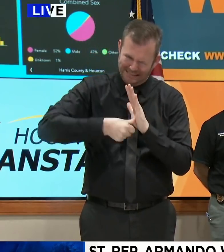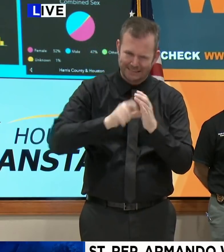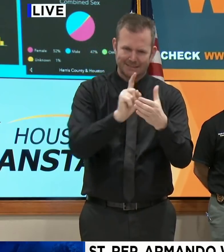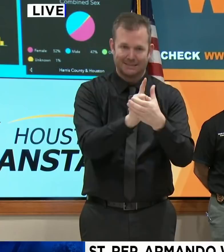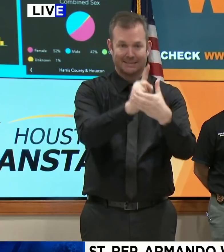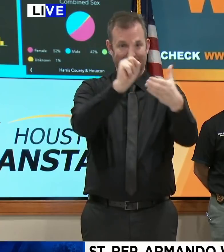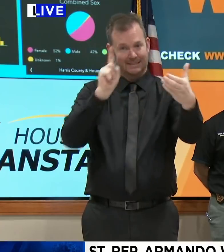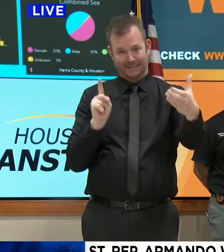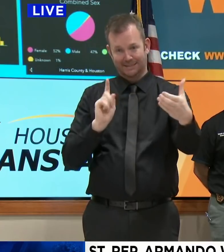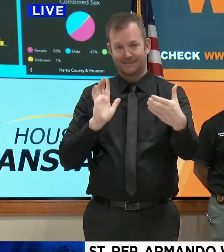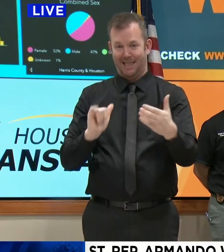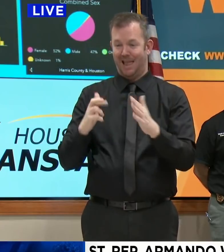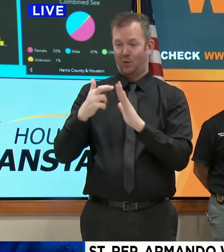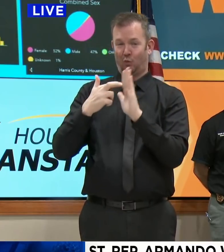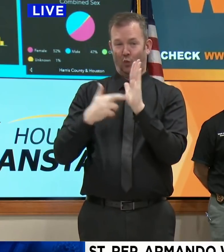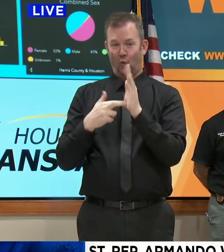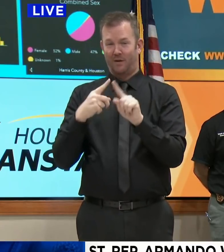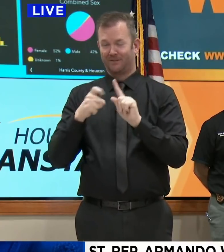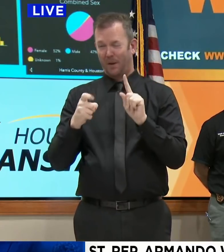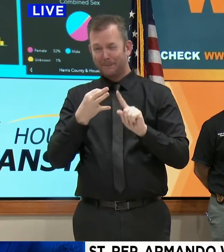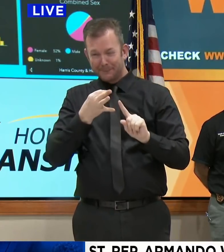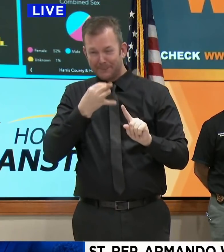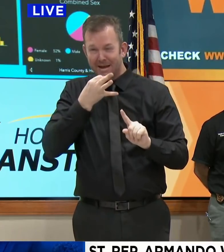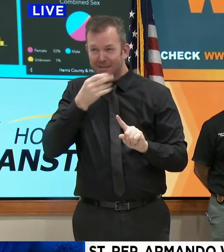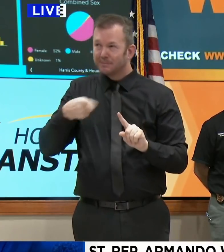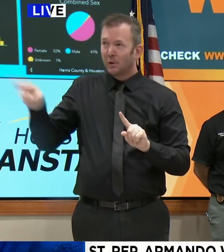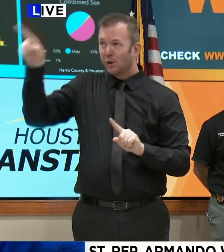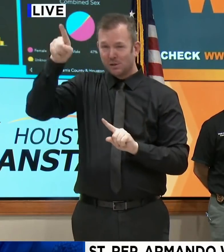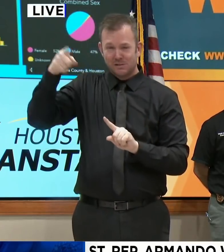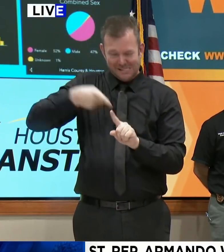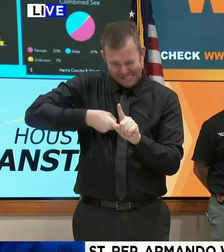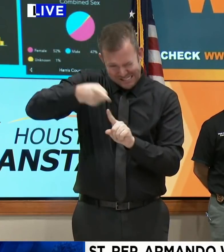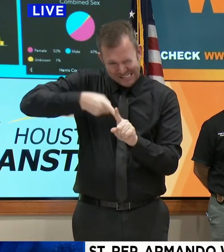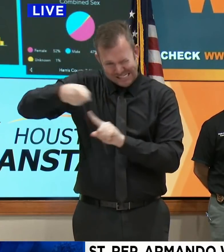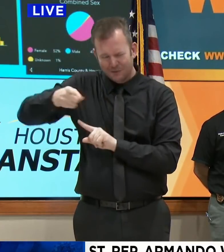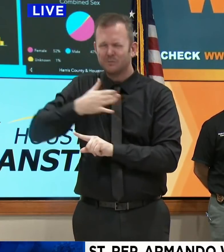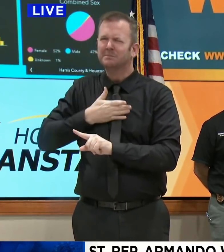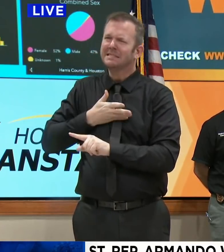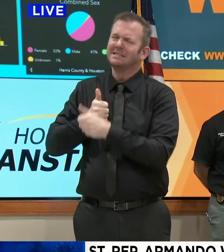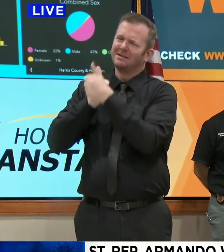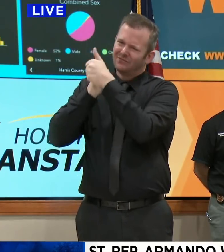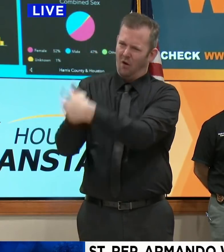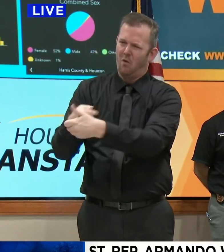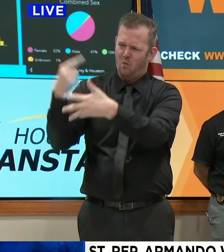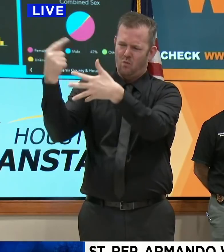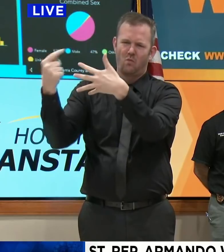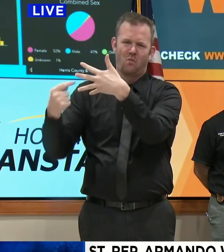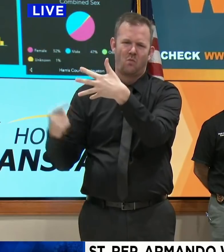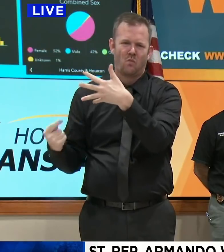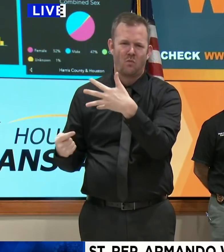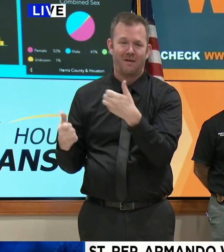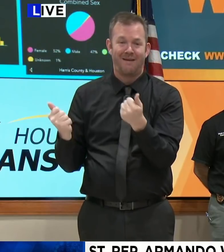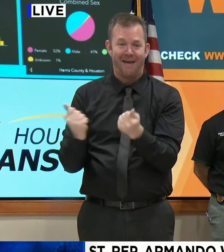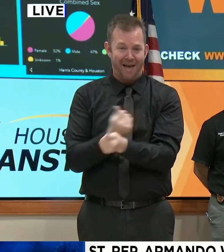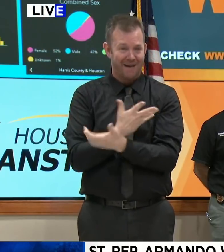know make sure you adjust them correctly, make sure you correctly, make sure you practice practice social distancing, make sure social distancing, make sure you follow the rules of our